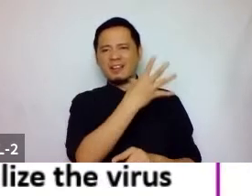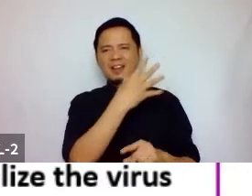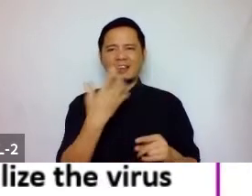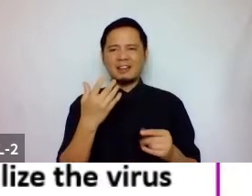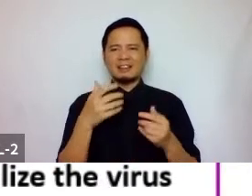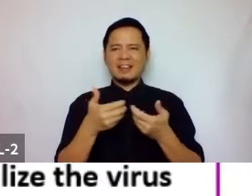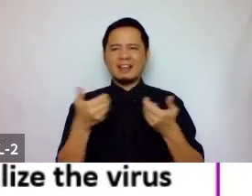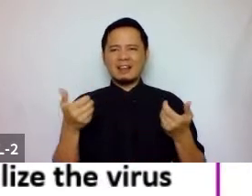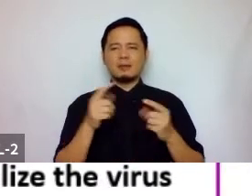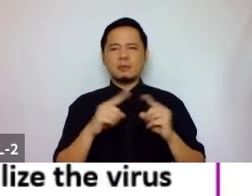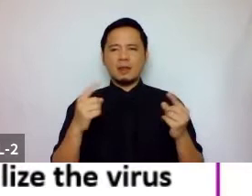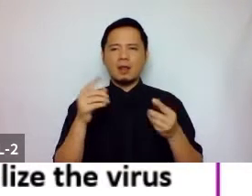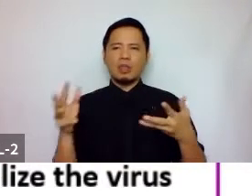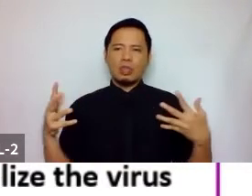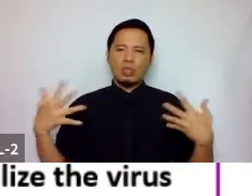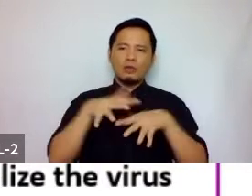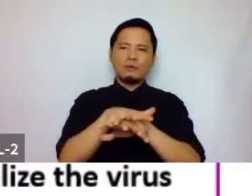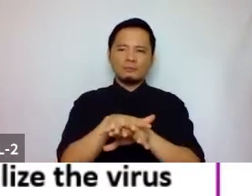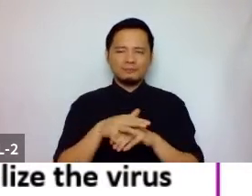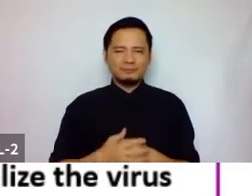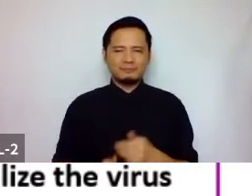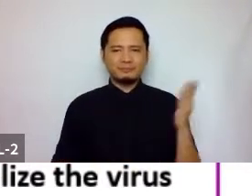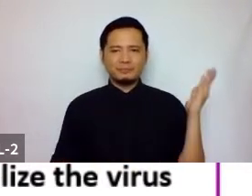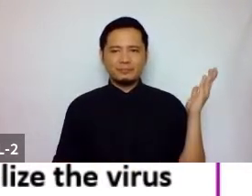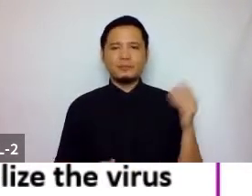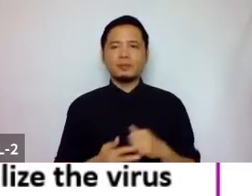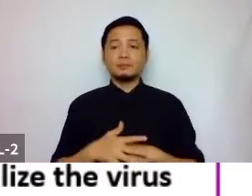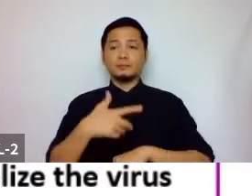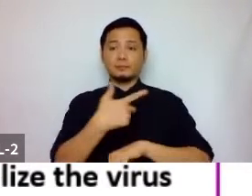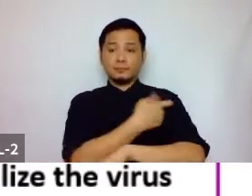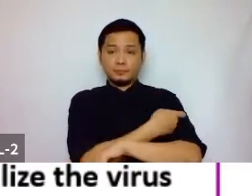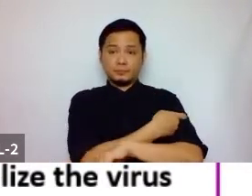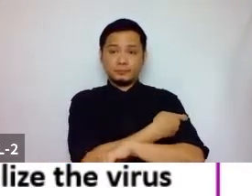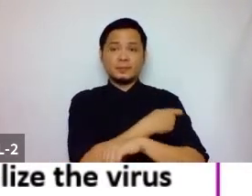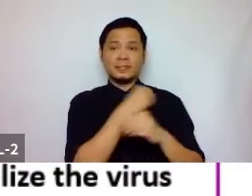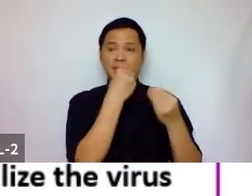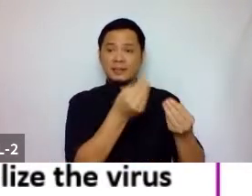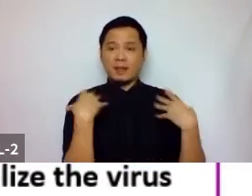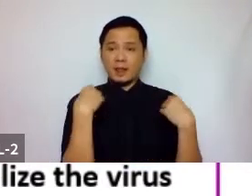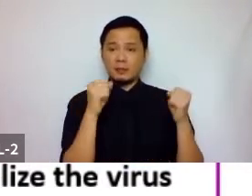The vaccine will be given to a healthy person. When you say healthy it does not mean very healthy.